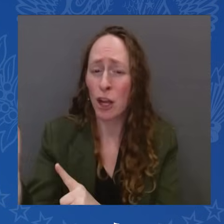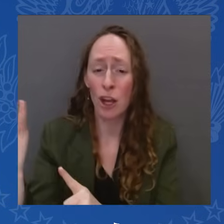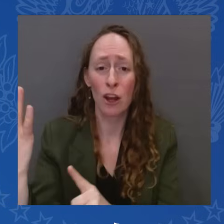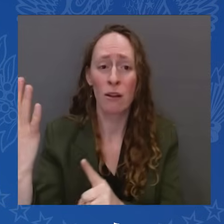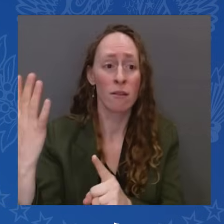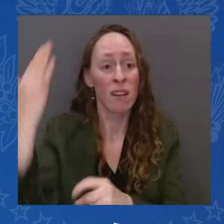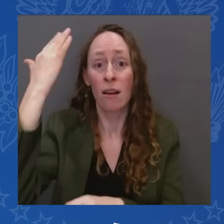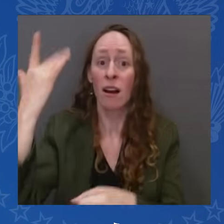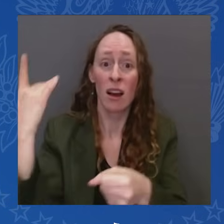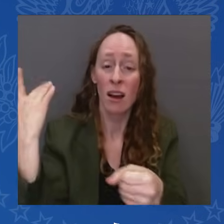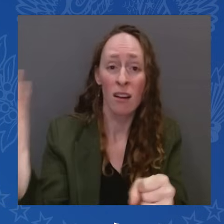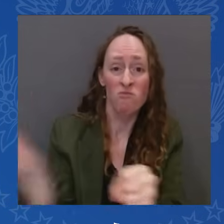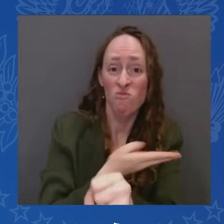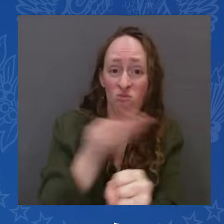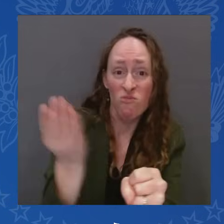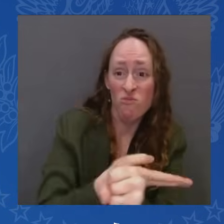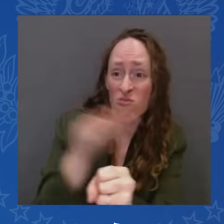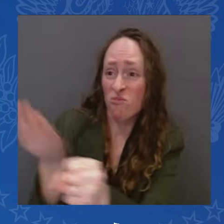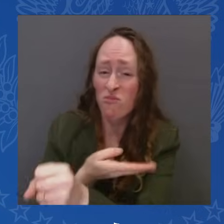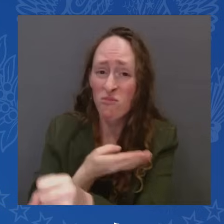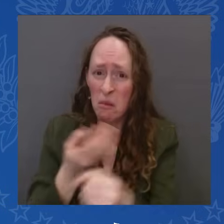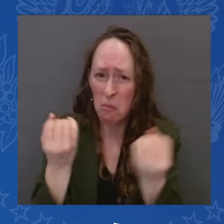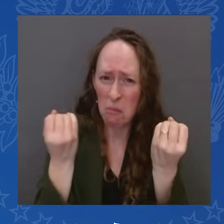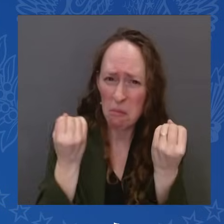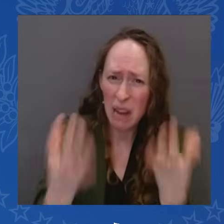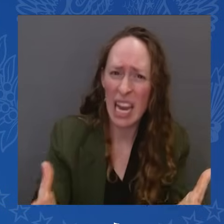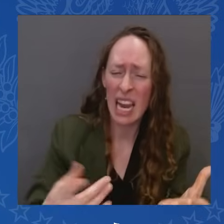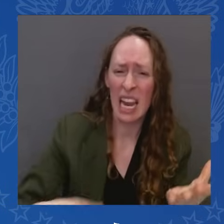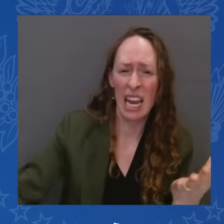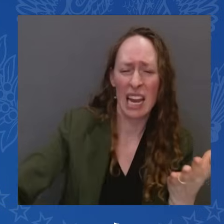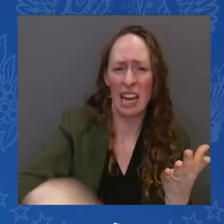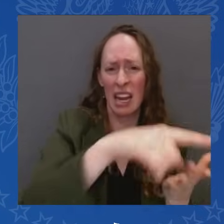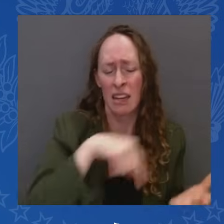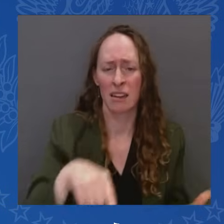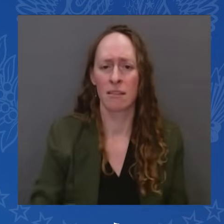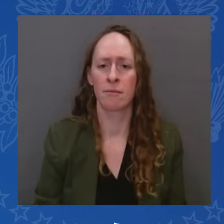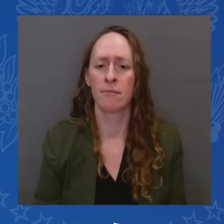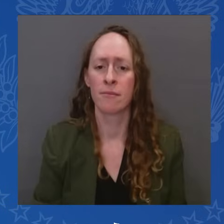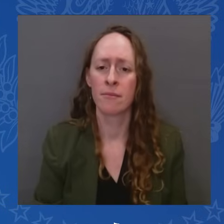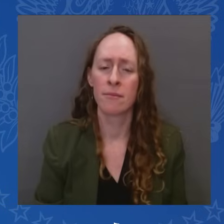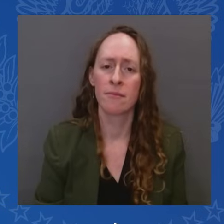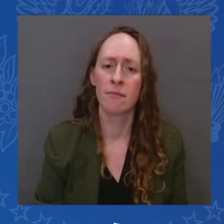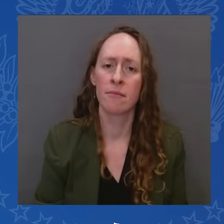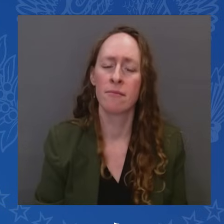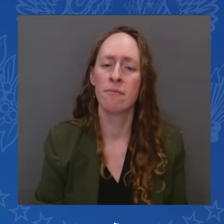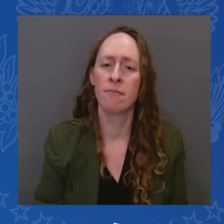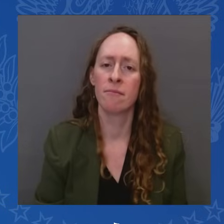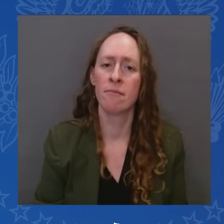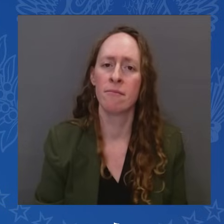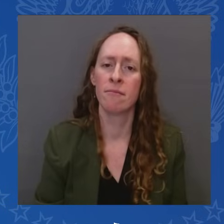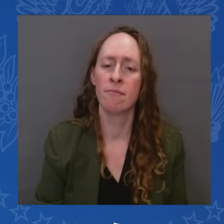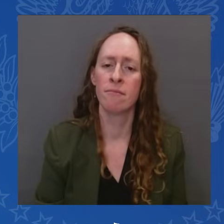beyond comparison and -- to anything else that I've seen since I've been here, and I've been around for a long time.